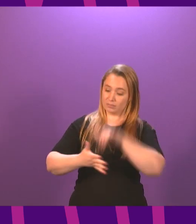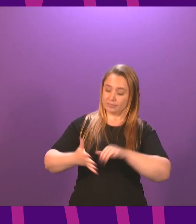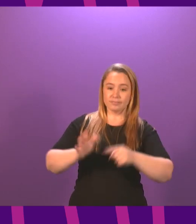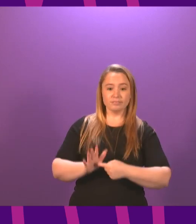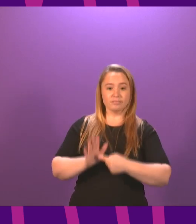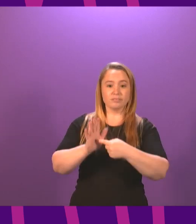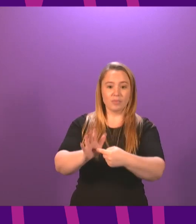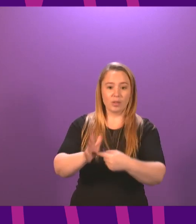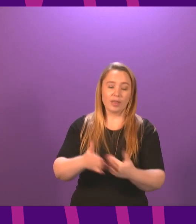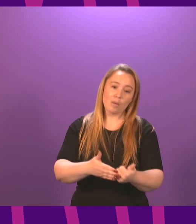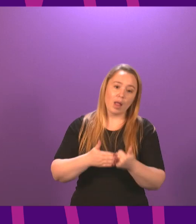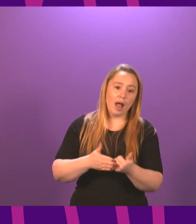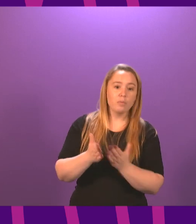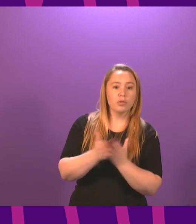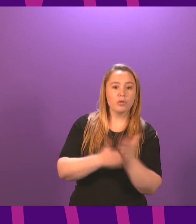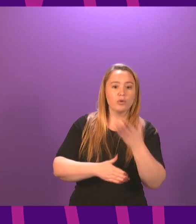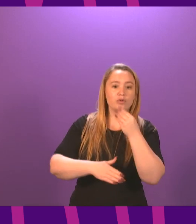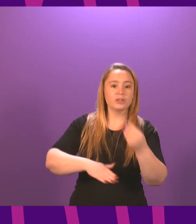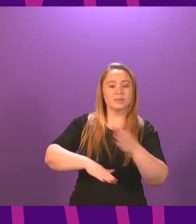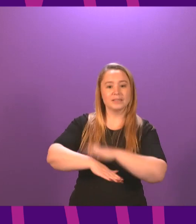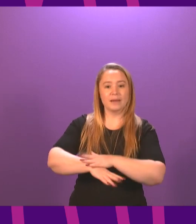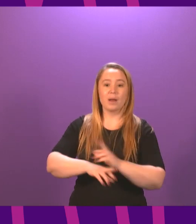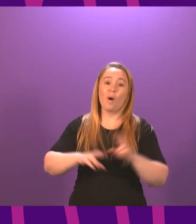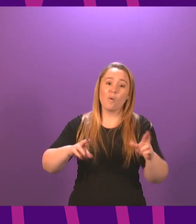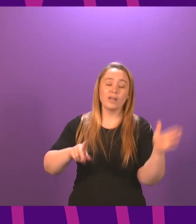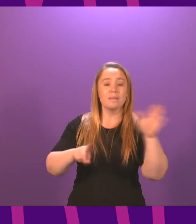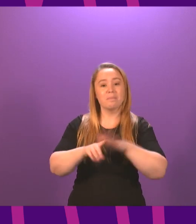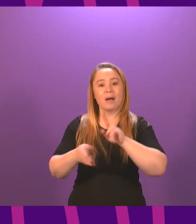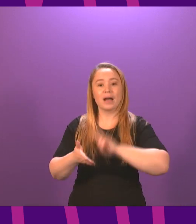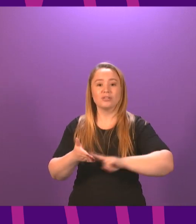sensible position that will help us through this period, hopefully on the way to greater